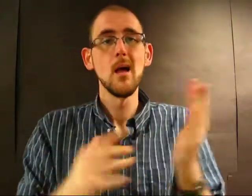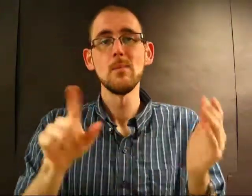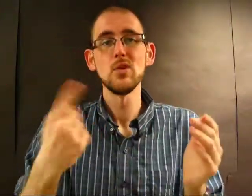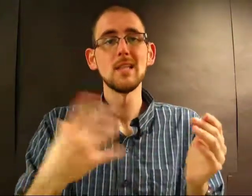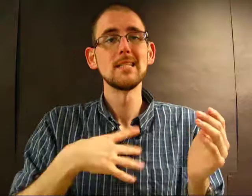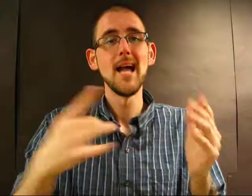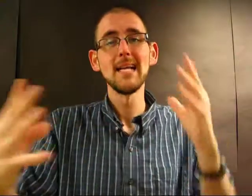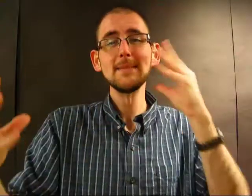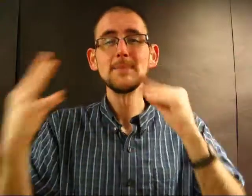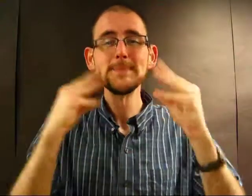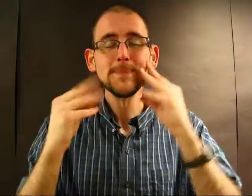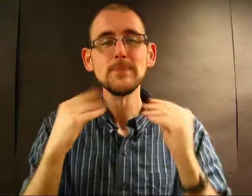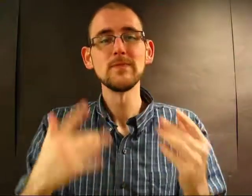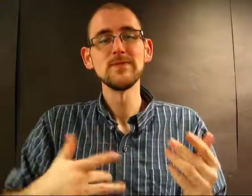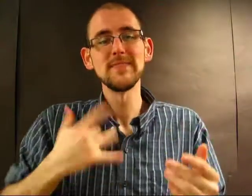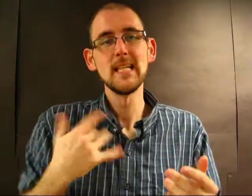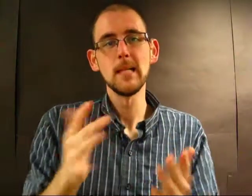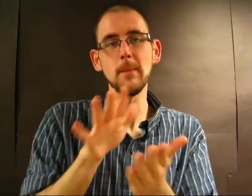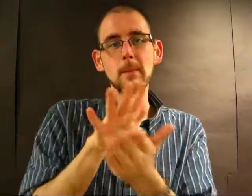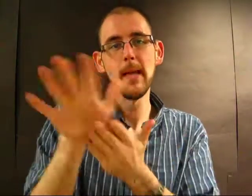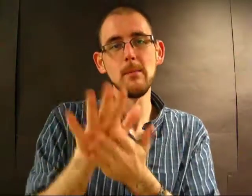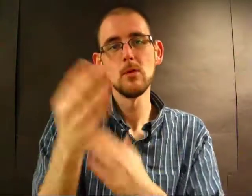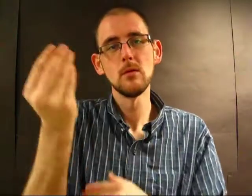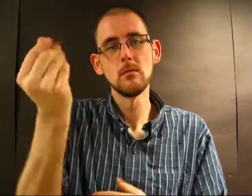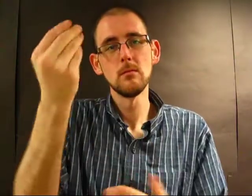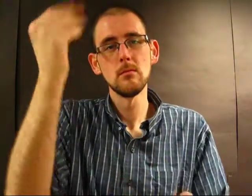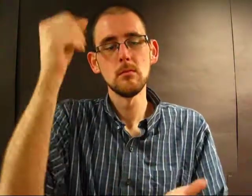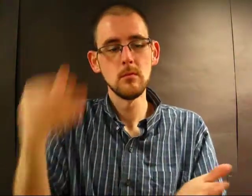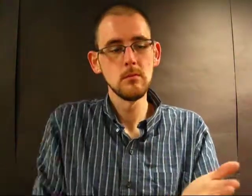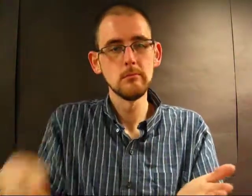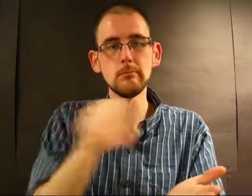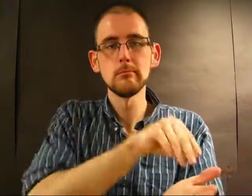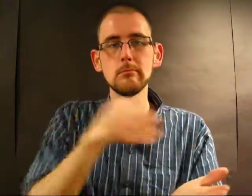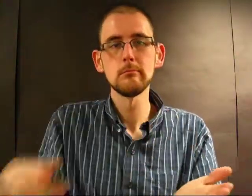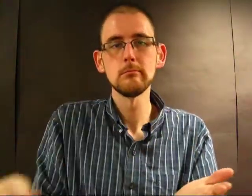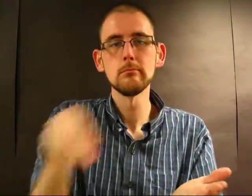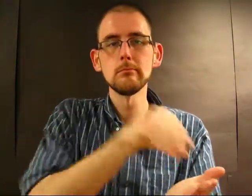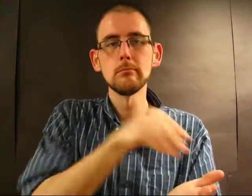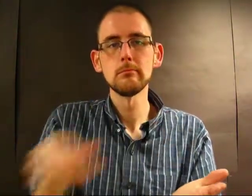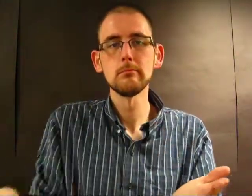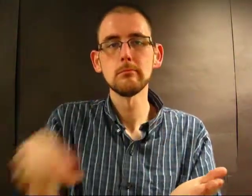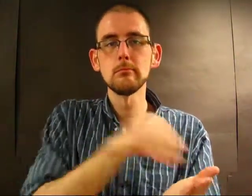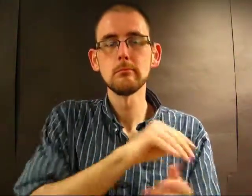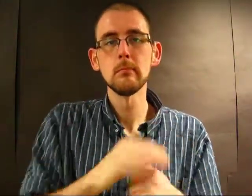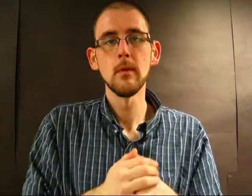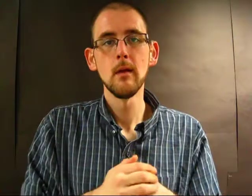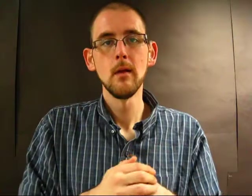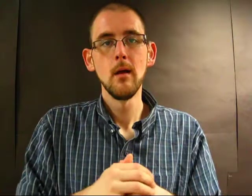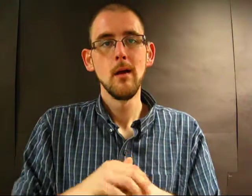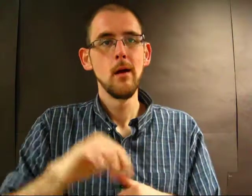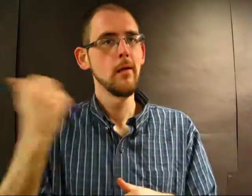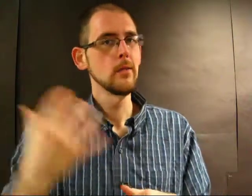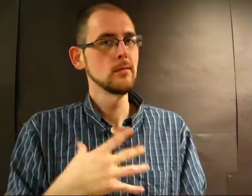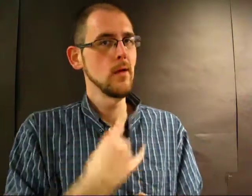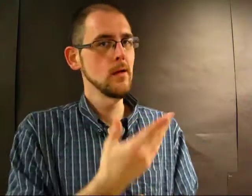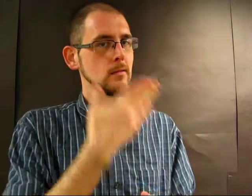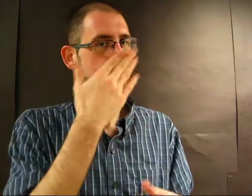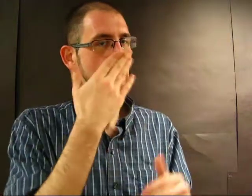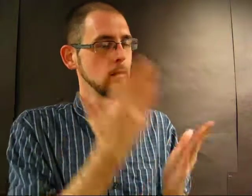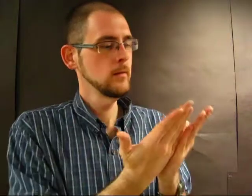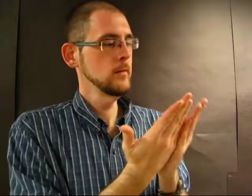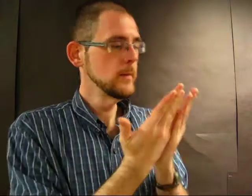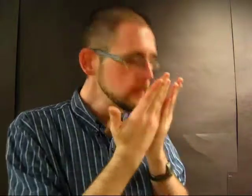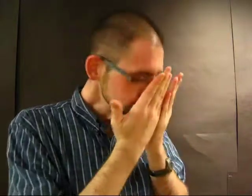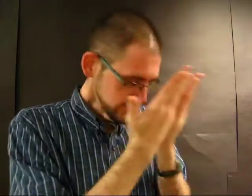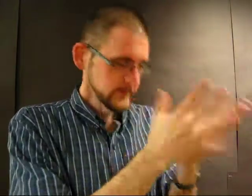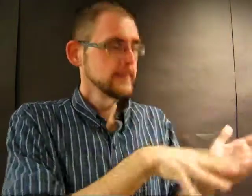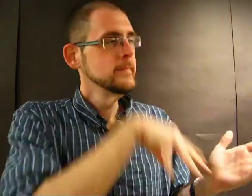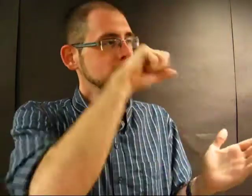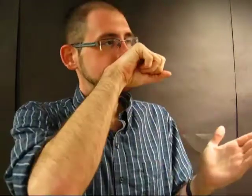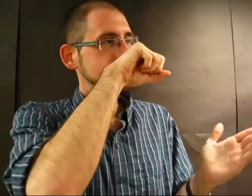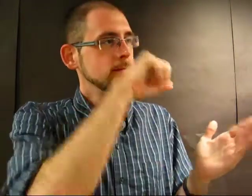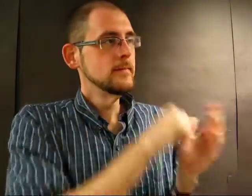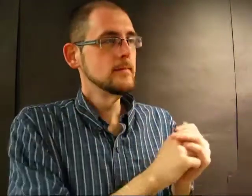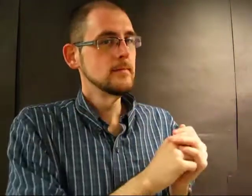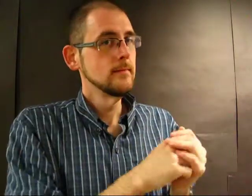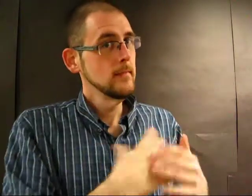Some of them like the tactile experience of turning pages, for instance, while others like the smell ...